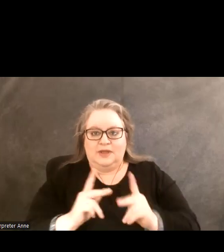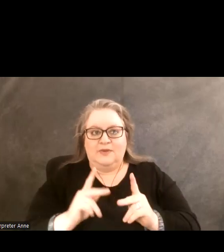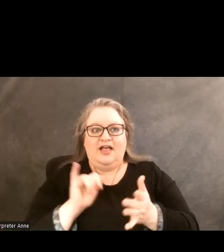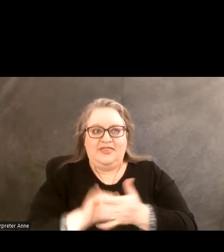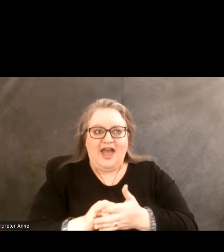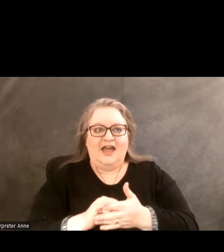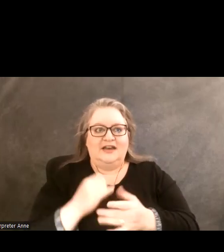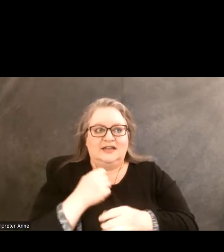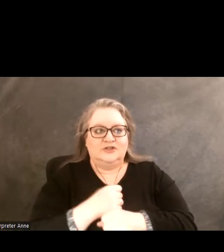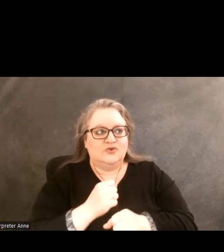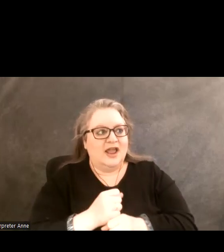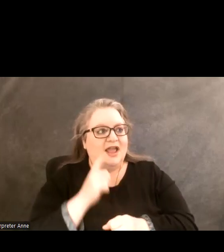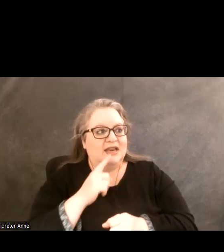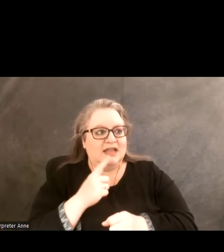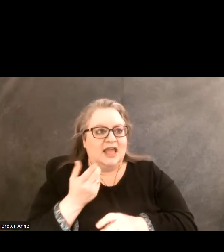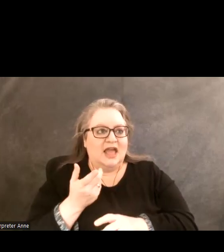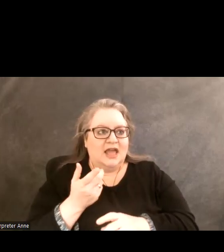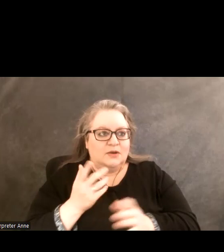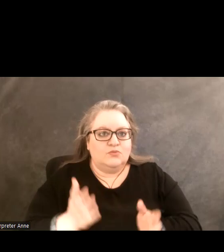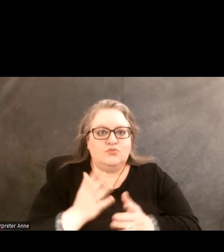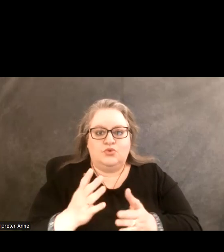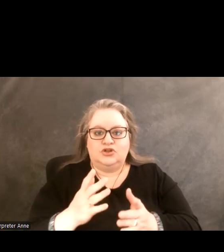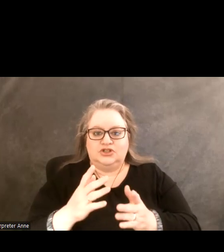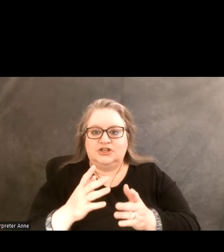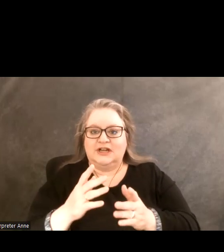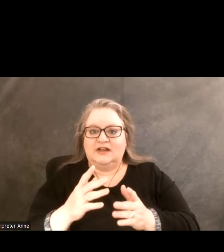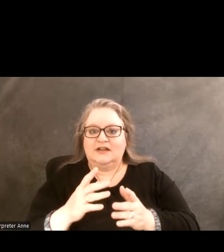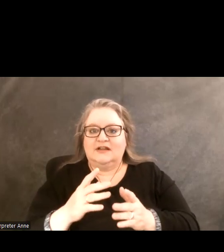and pushing forms themselves. Like, the idea that, like,